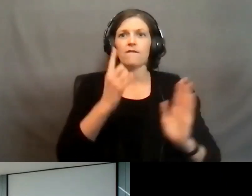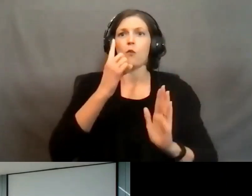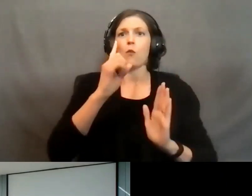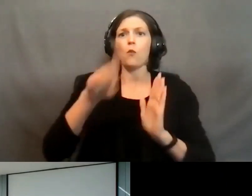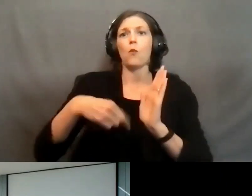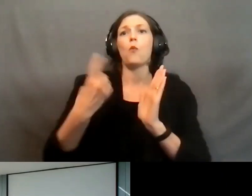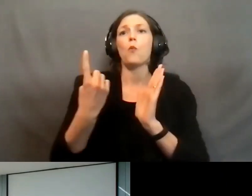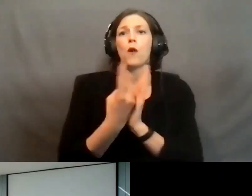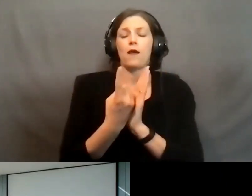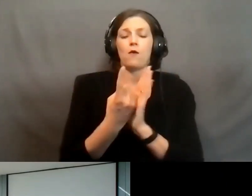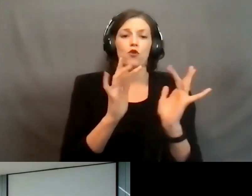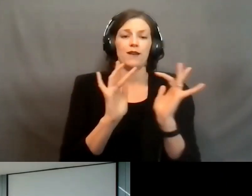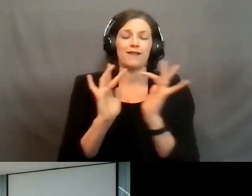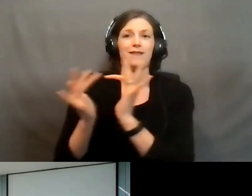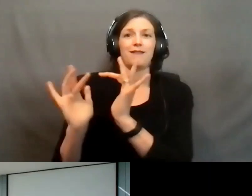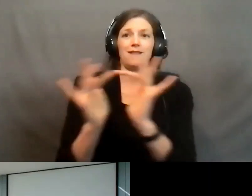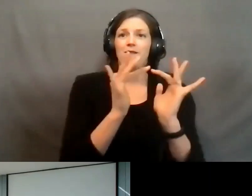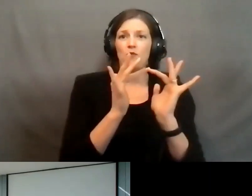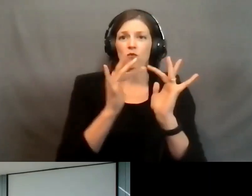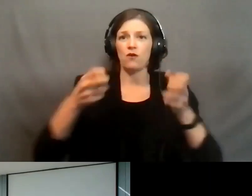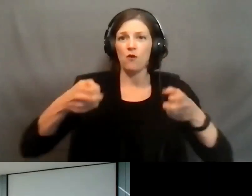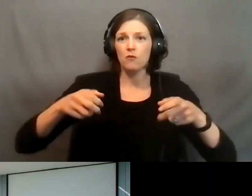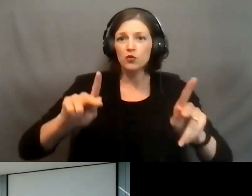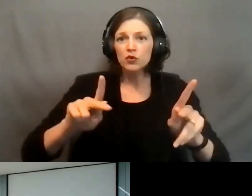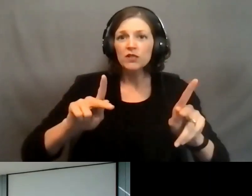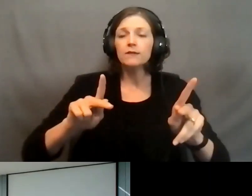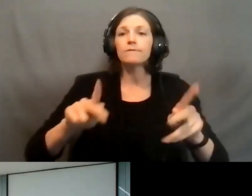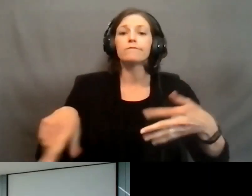networking opportunity. That they 12:14:21 break time we can go to